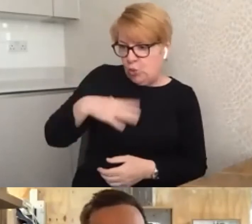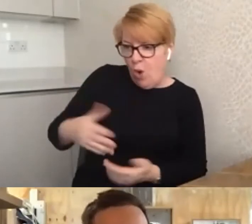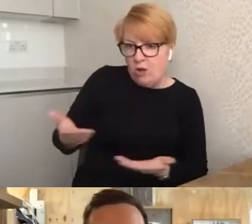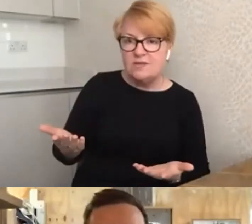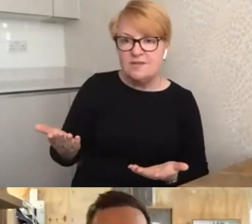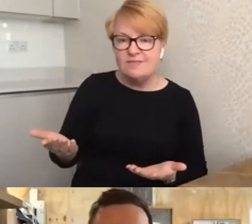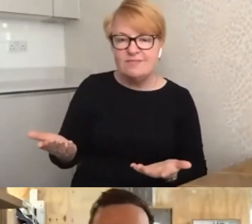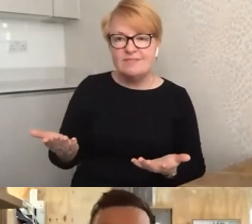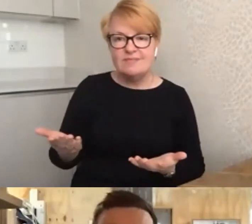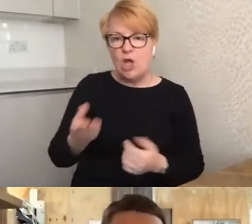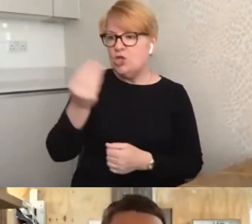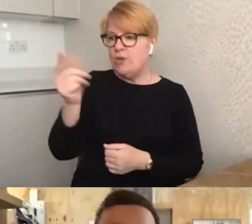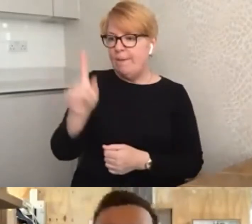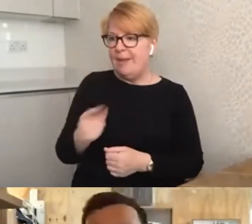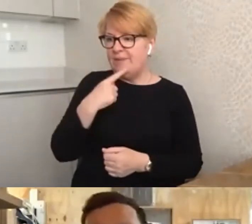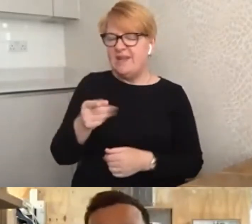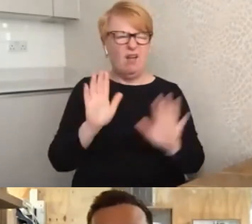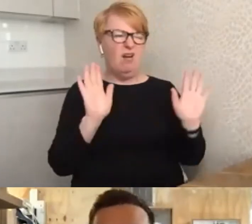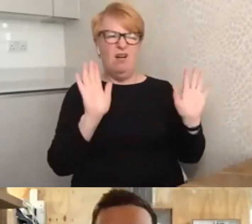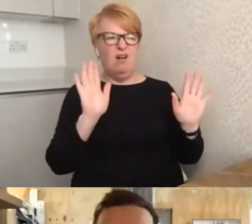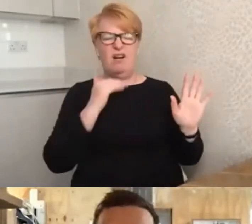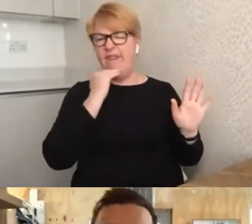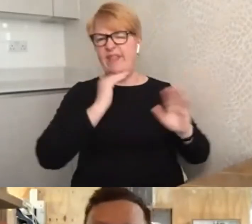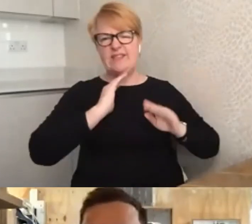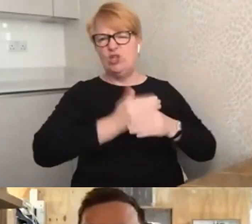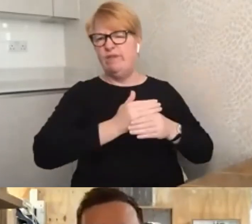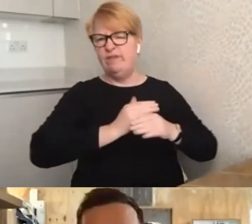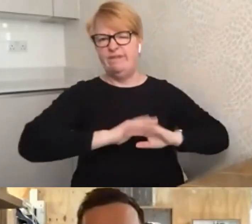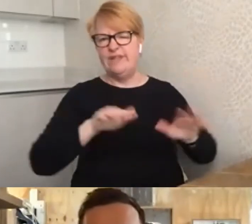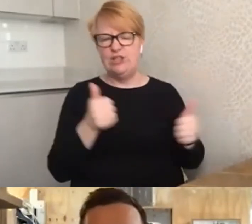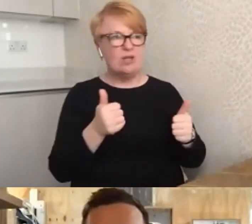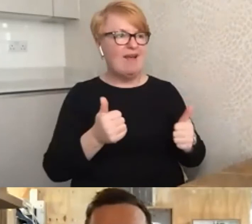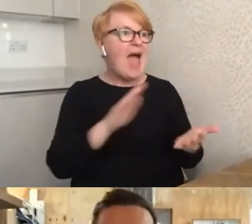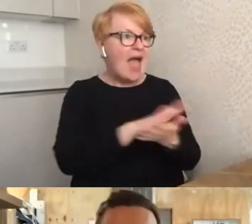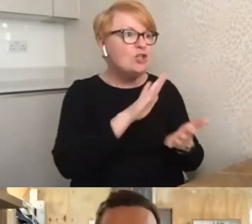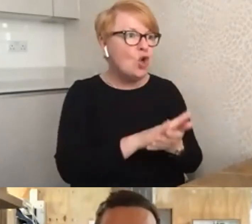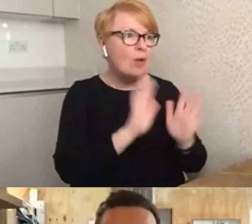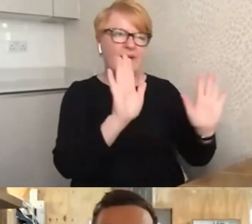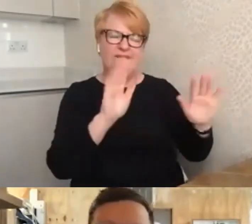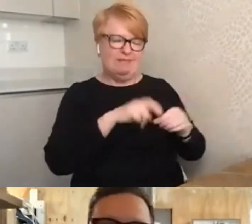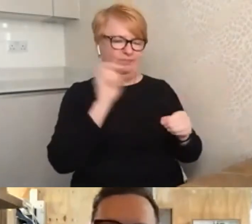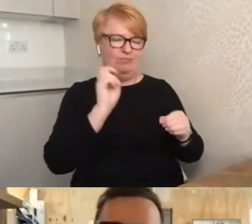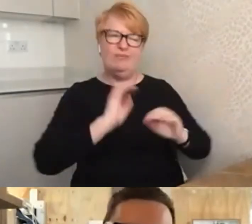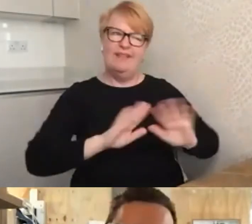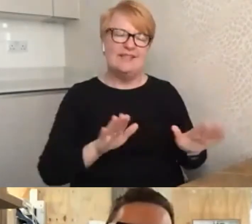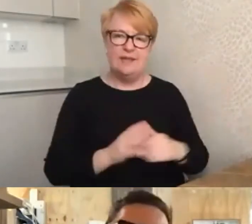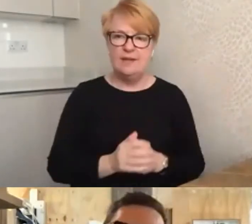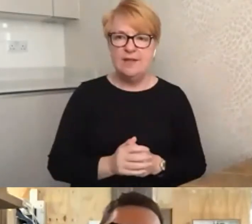Some people just like, that's it, I haven't got time for this. So that was brilliant, I loved it, or I really want to do more, you know,